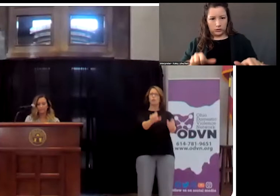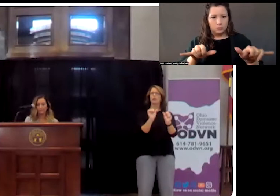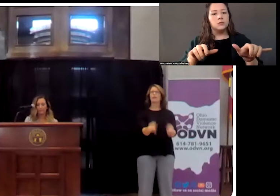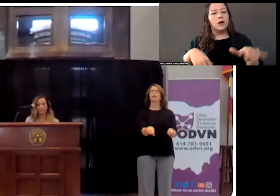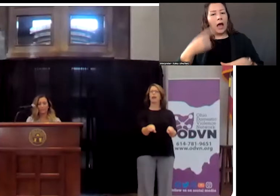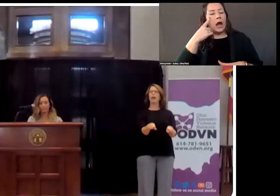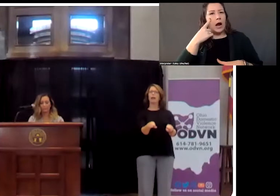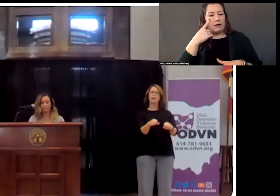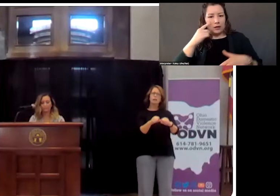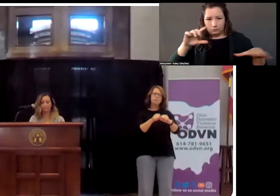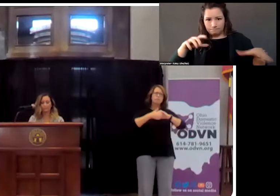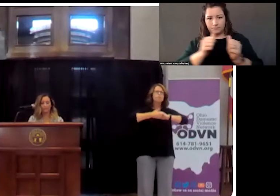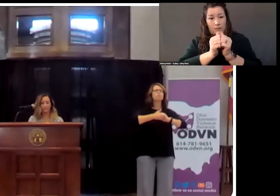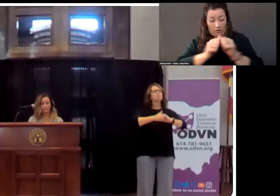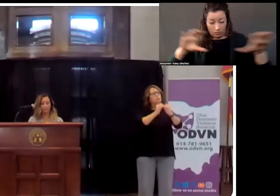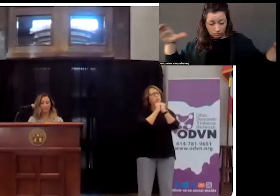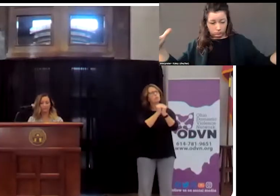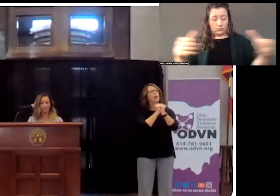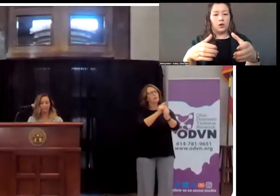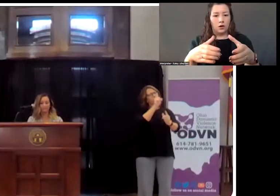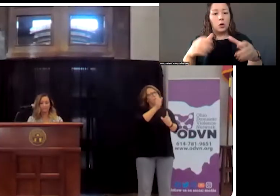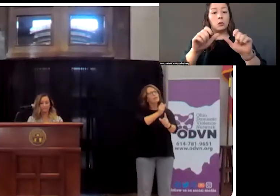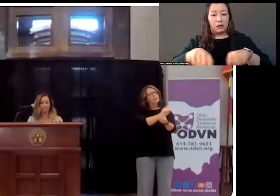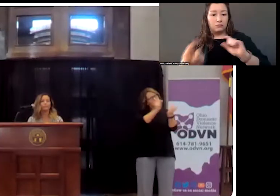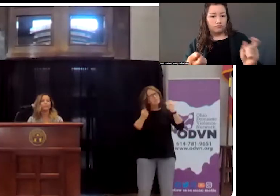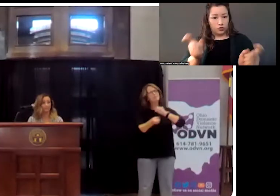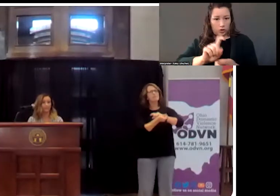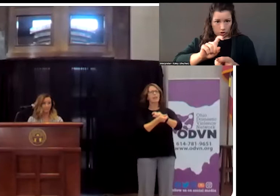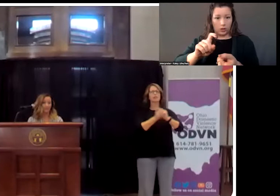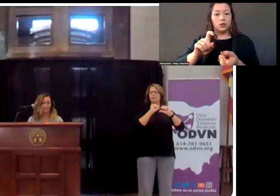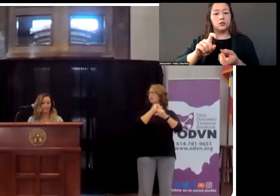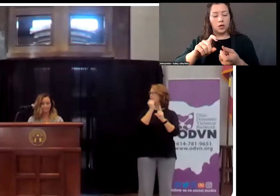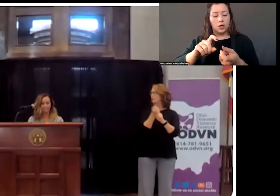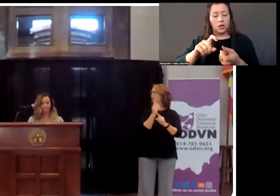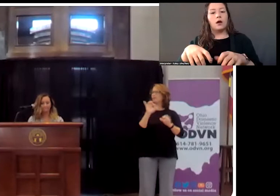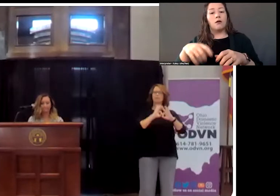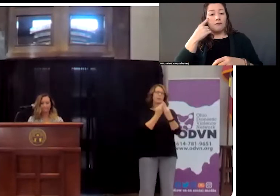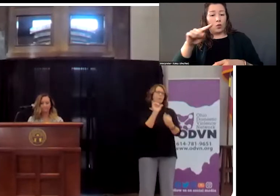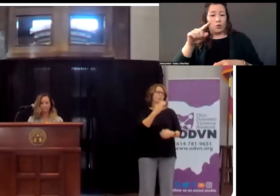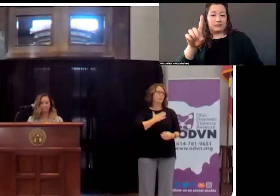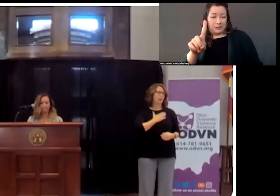to make a change for domestic violence survivors and families like mine.